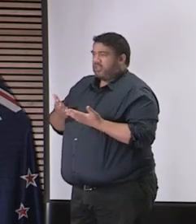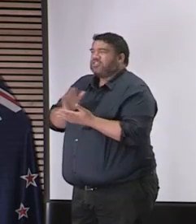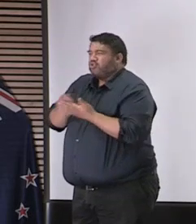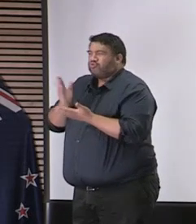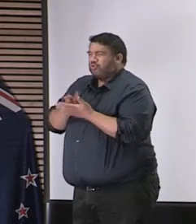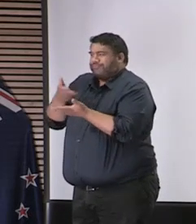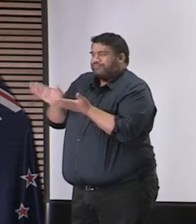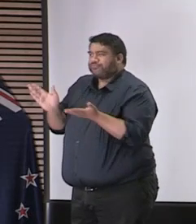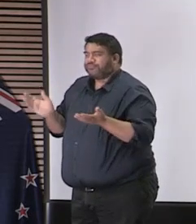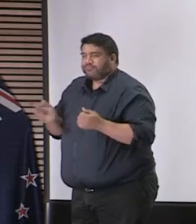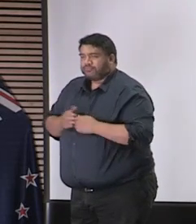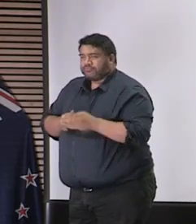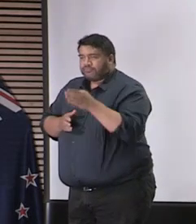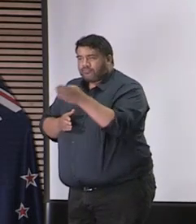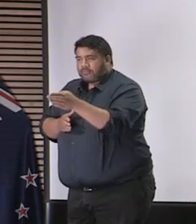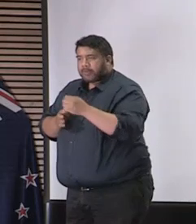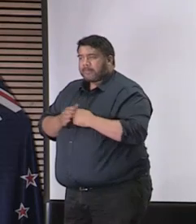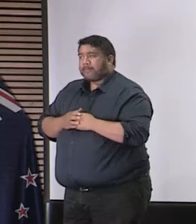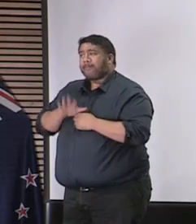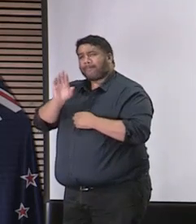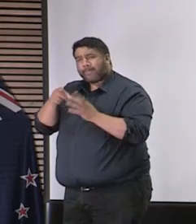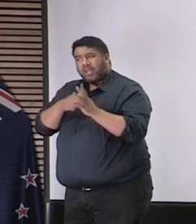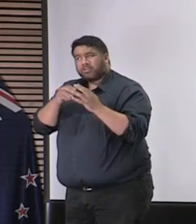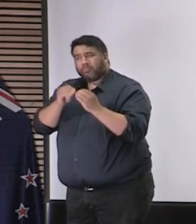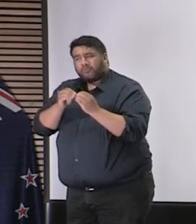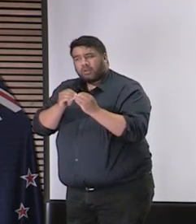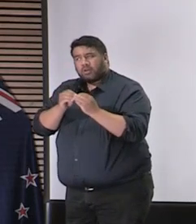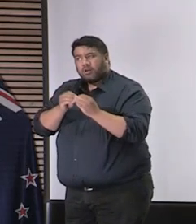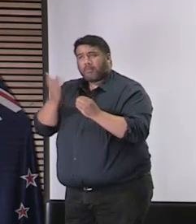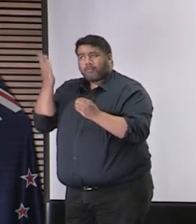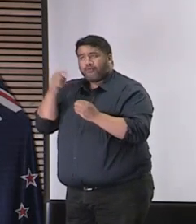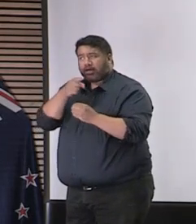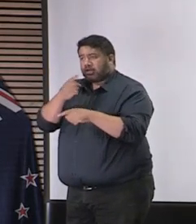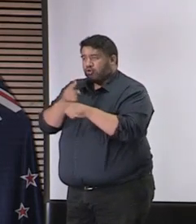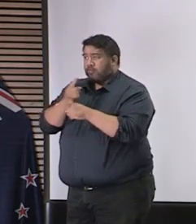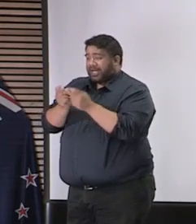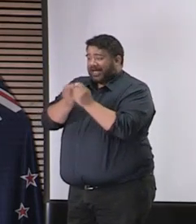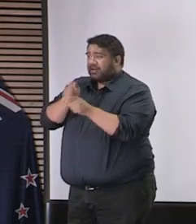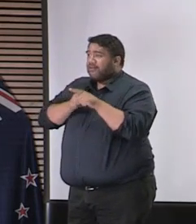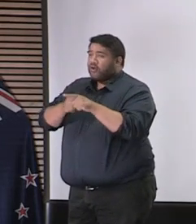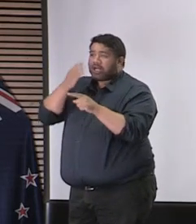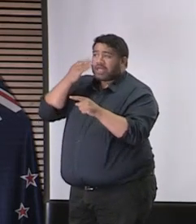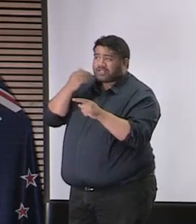hesitate to speak to it on this platform. It is just not true.